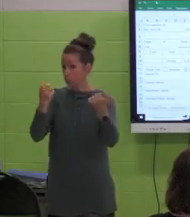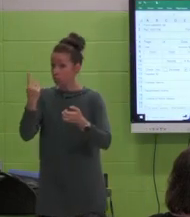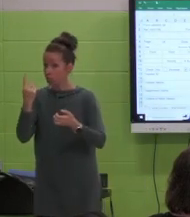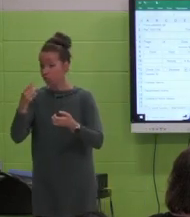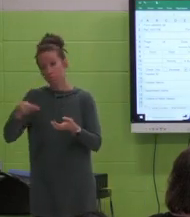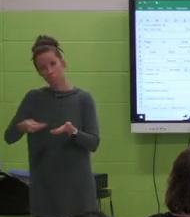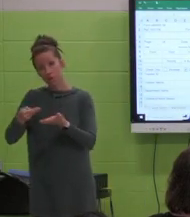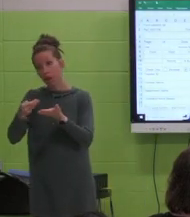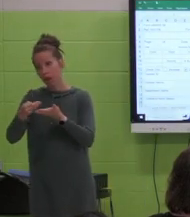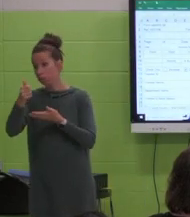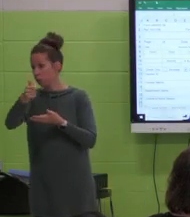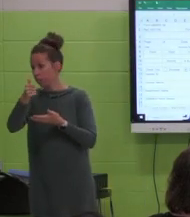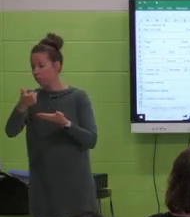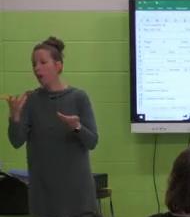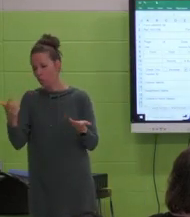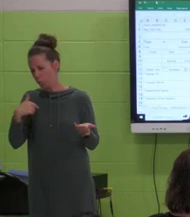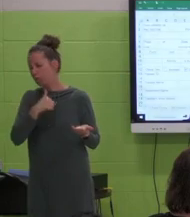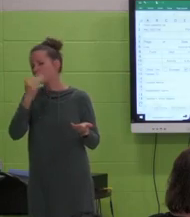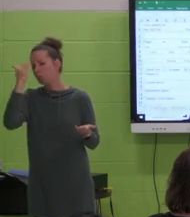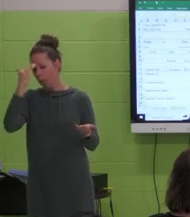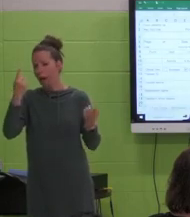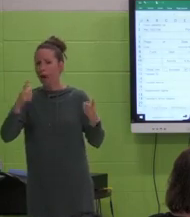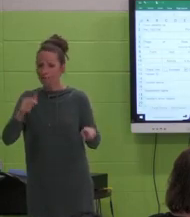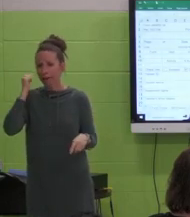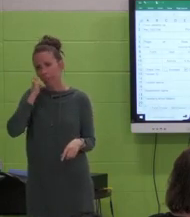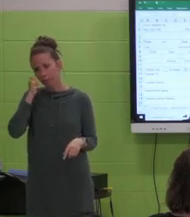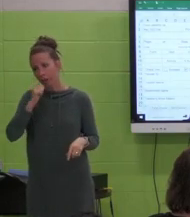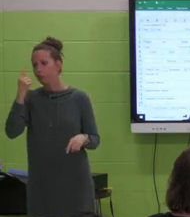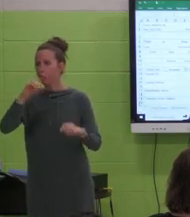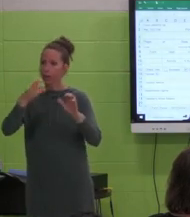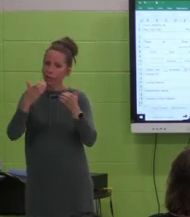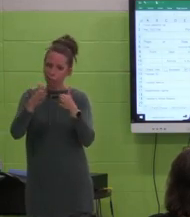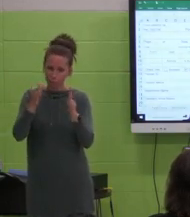know that happens every daggon day for every classroom teacher across the whole state so